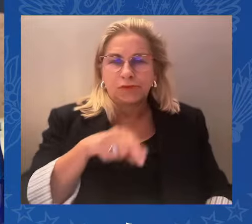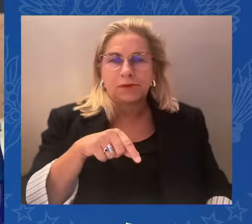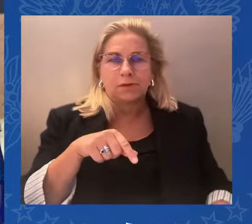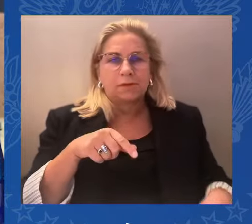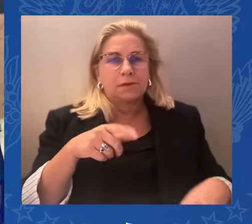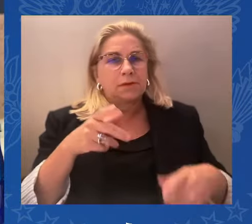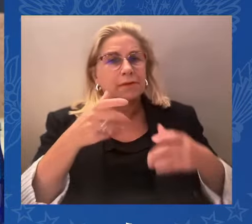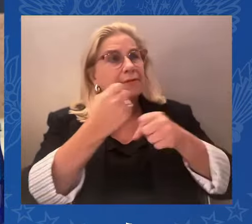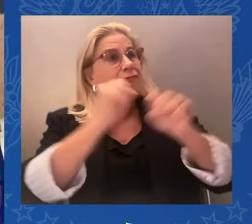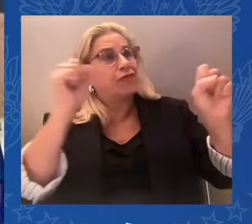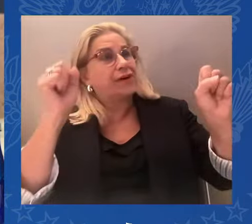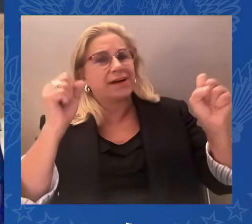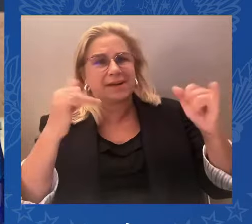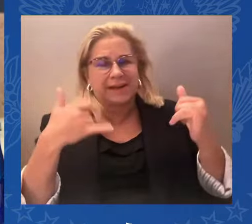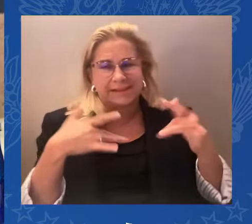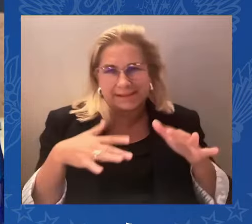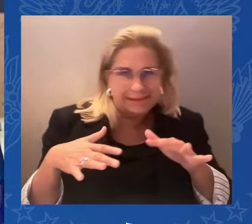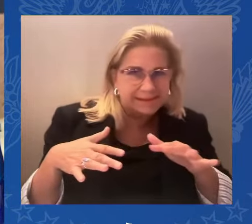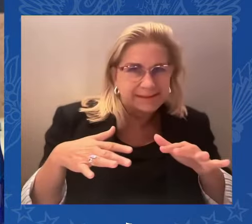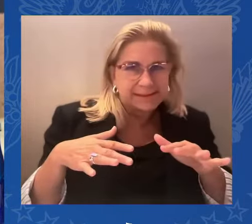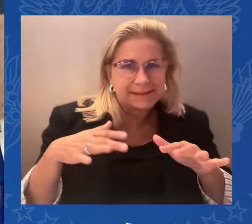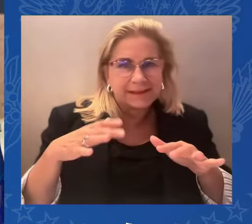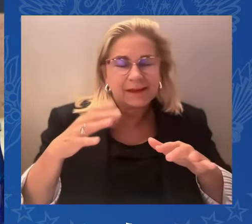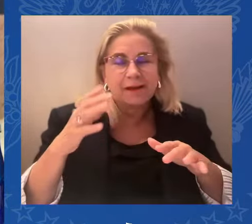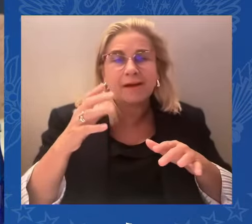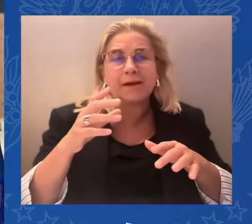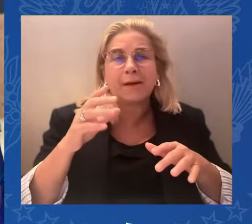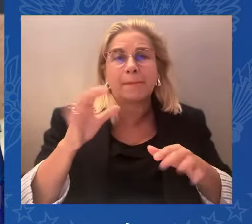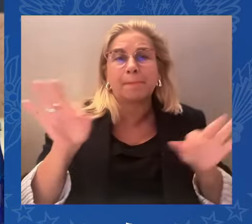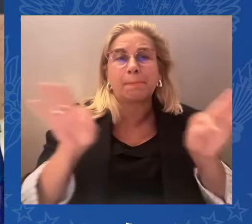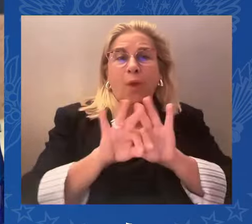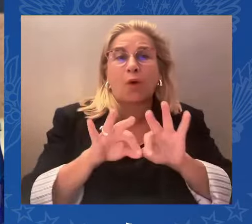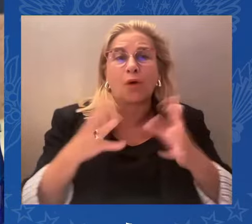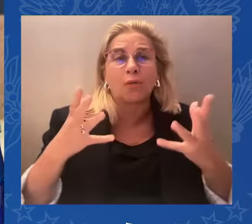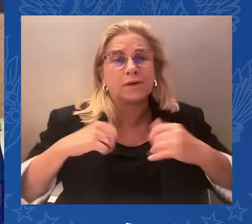to continue to demonstrate our firm commitment